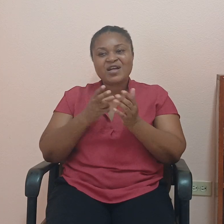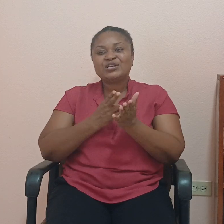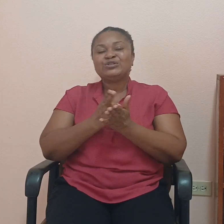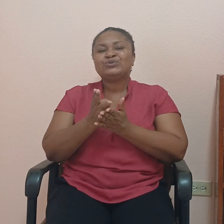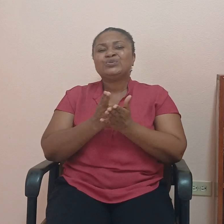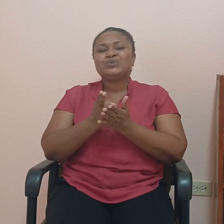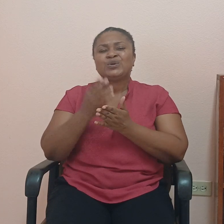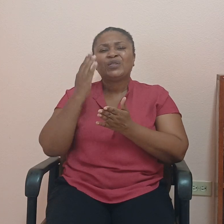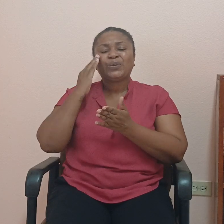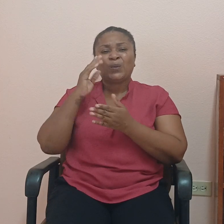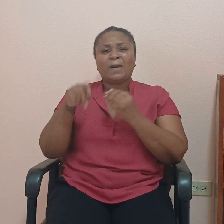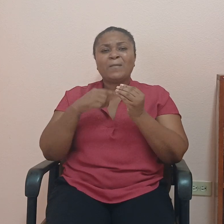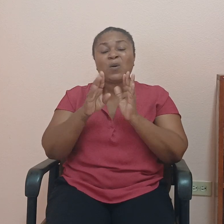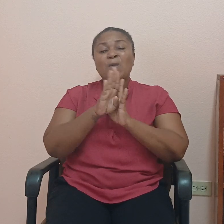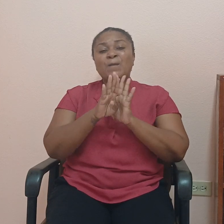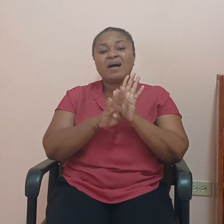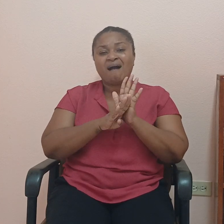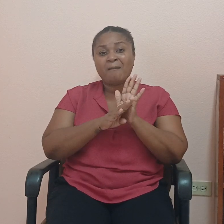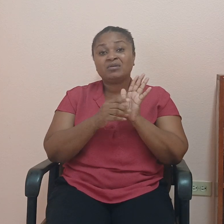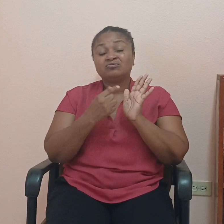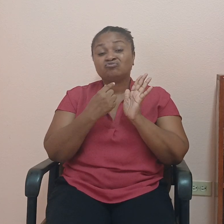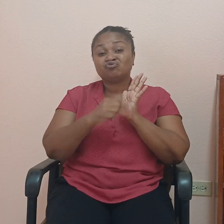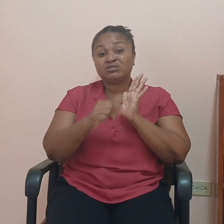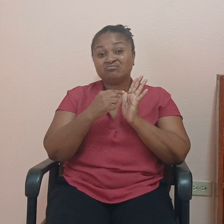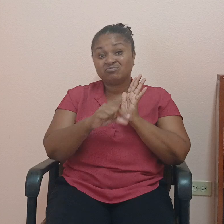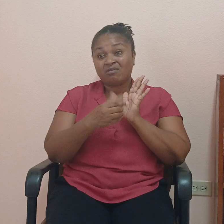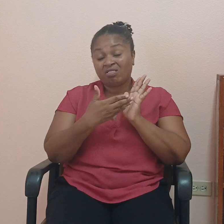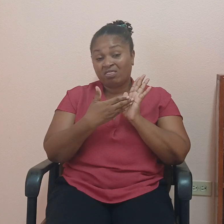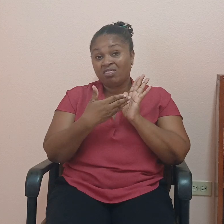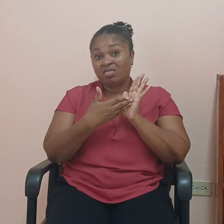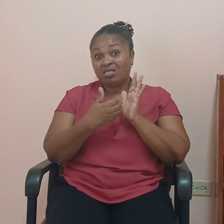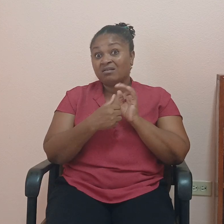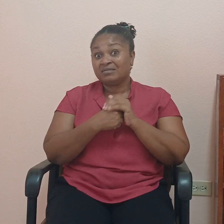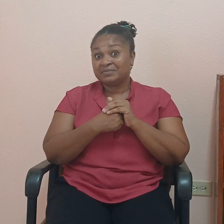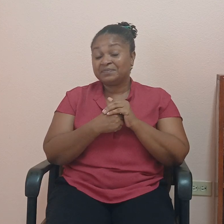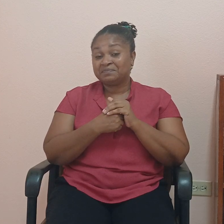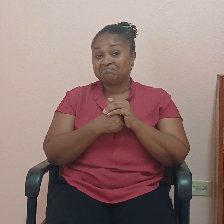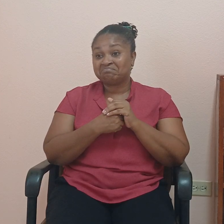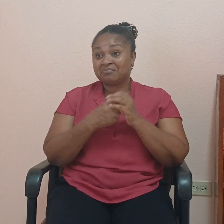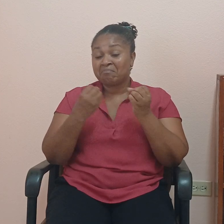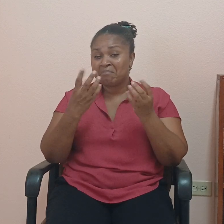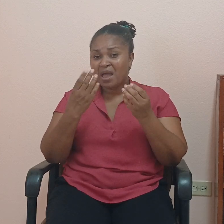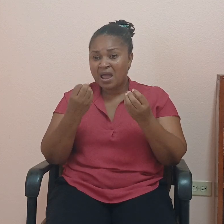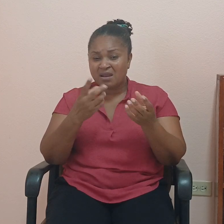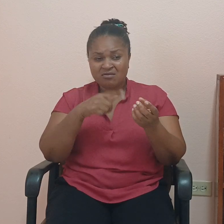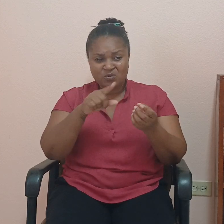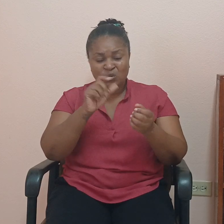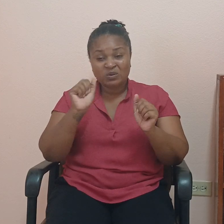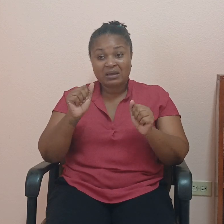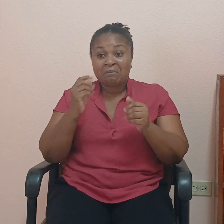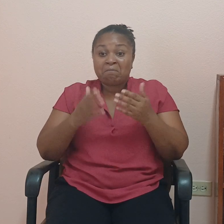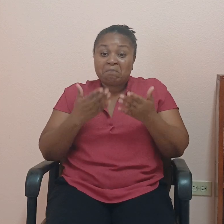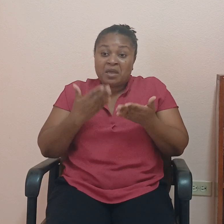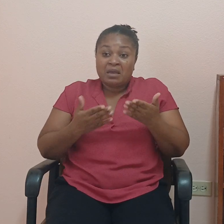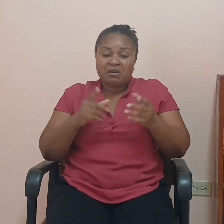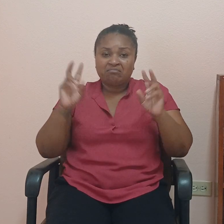IN SCRIPTURE. MANY OF YOU CAN PROBABLY QUOTE THOSE SCRIPTURES BETTER THAN ME,